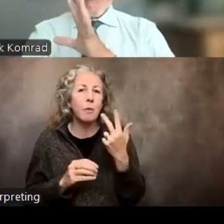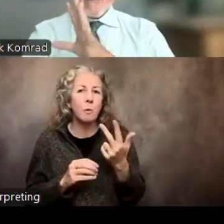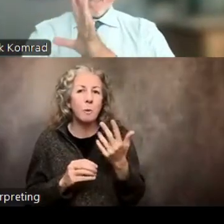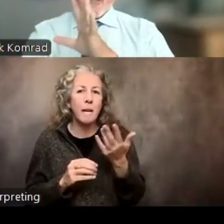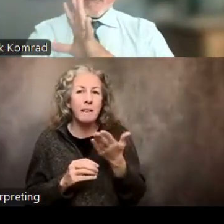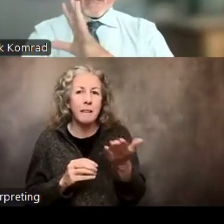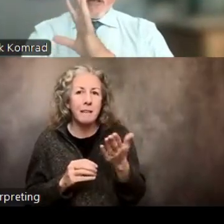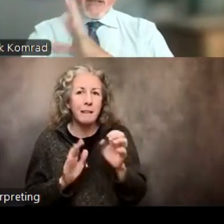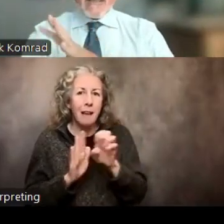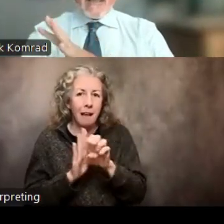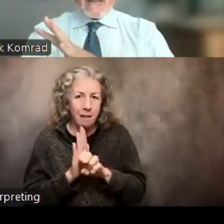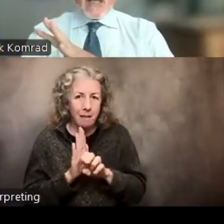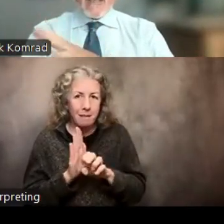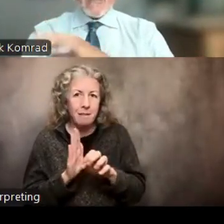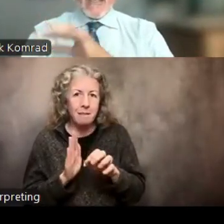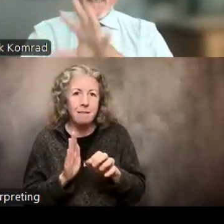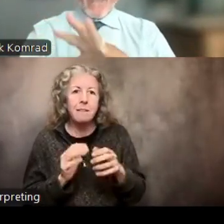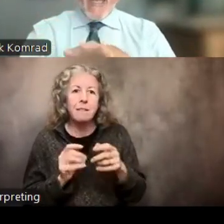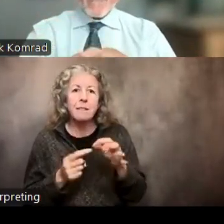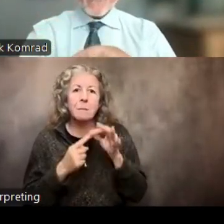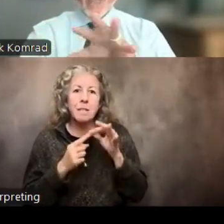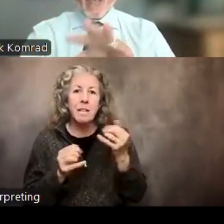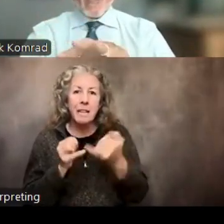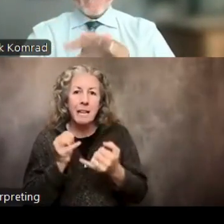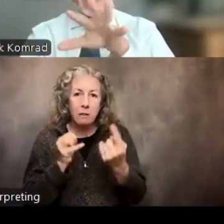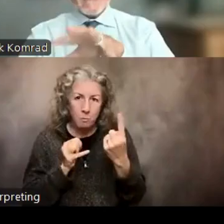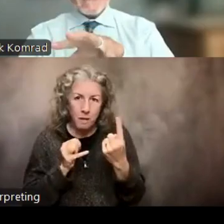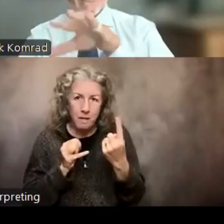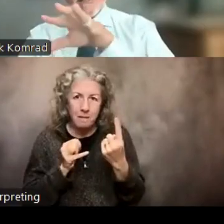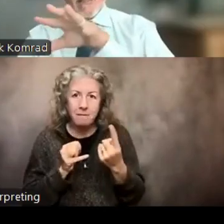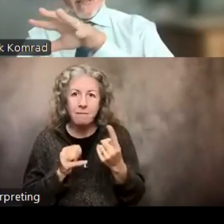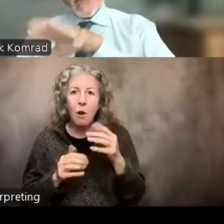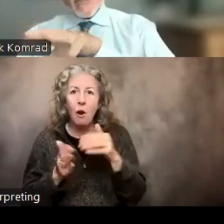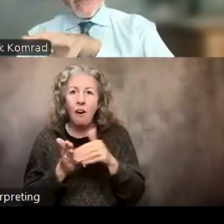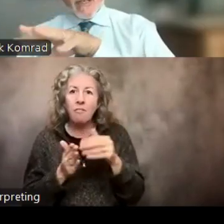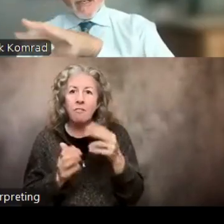typically are incited in favor of assisted suicide and